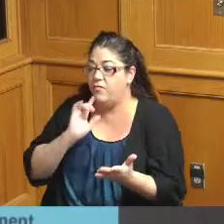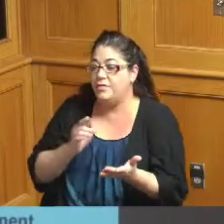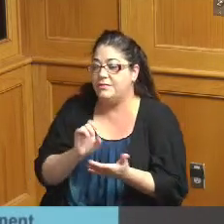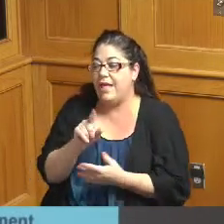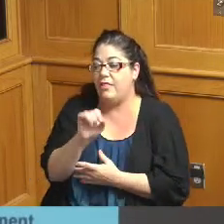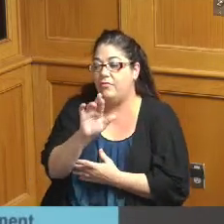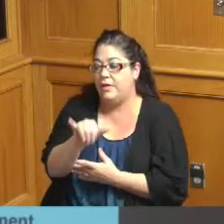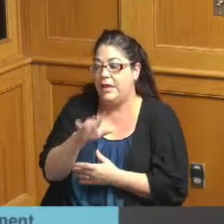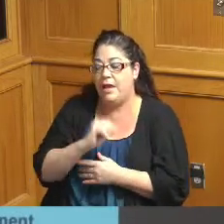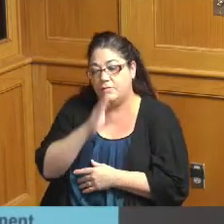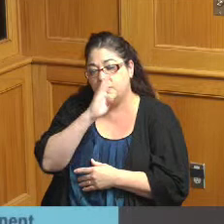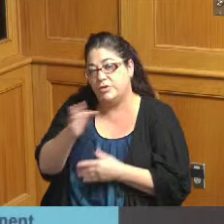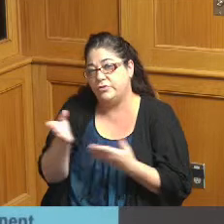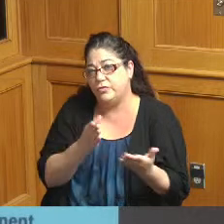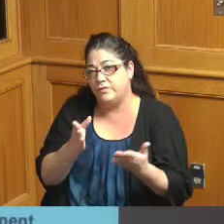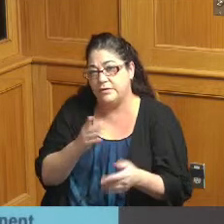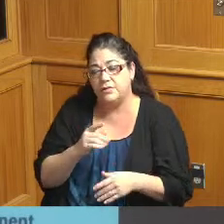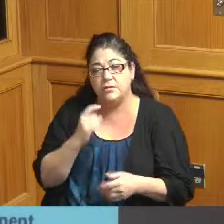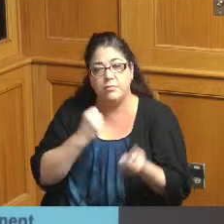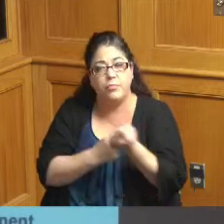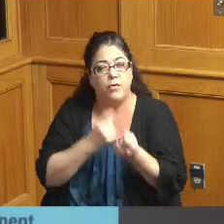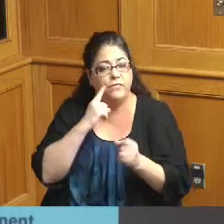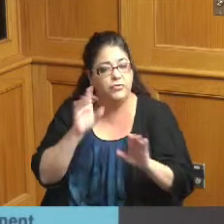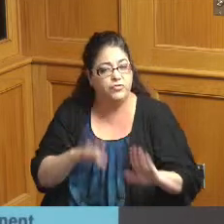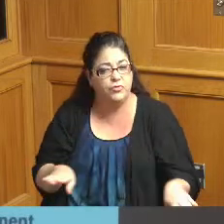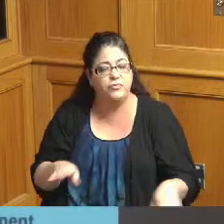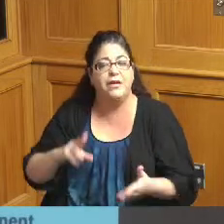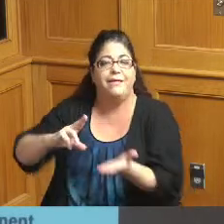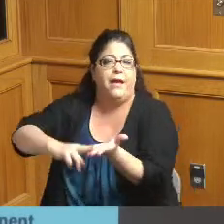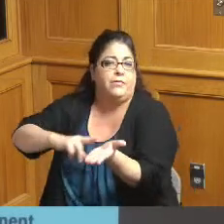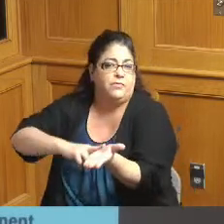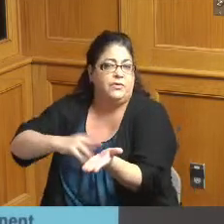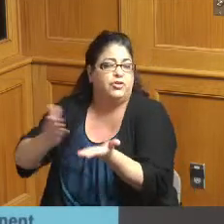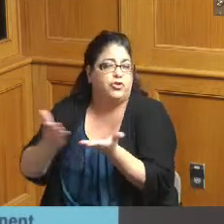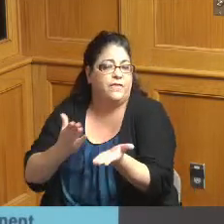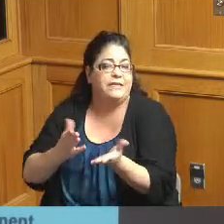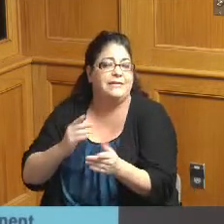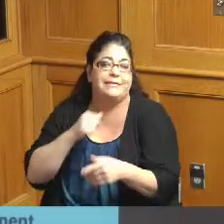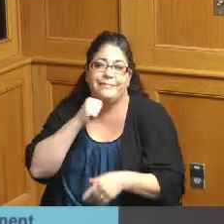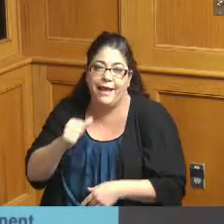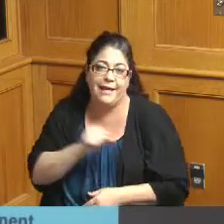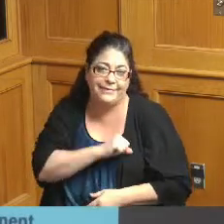Direct Services for children so those are Contract Services rather than staff delivery of services